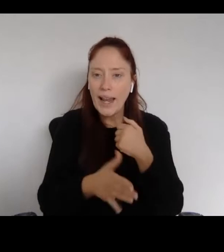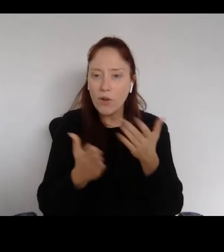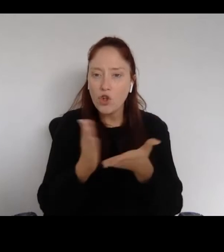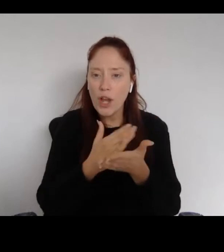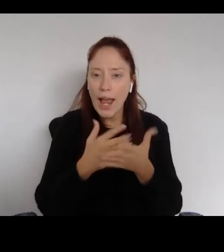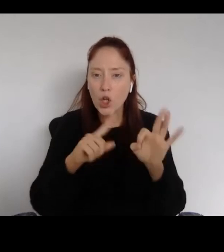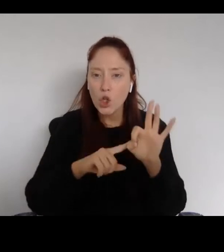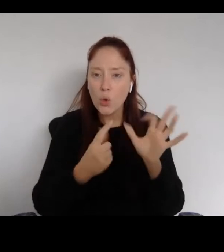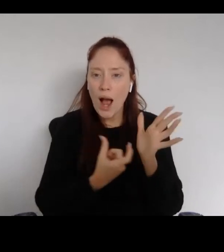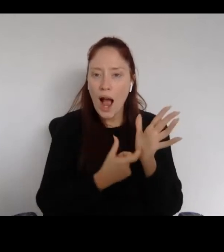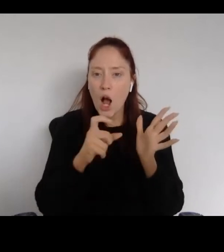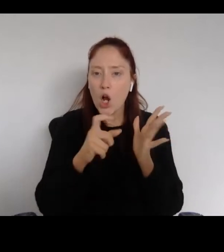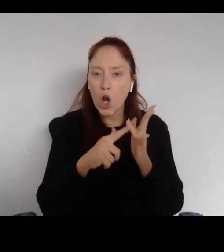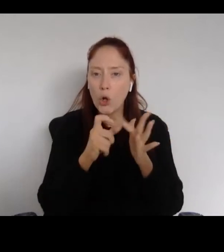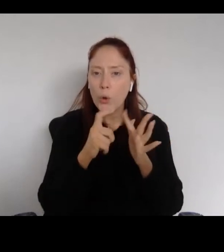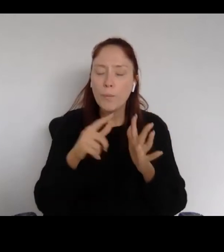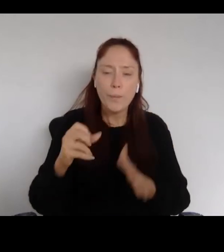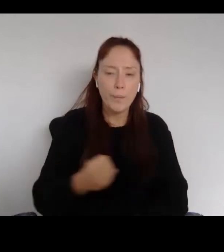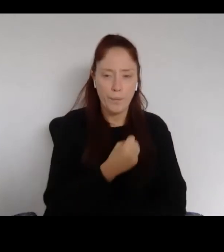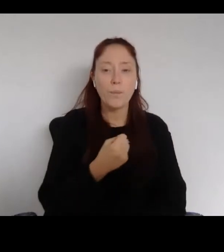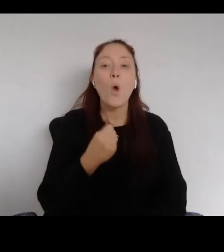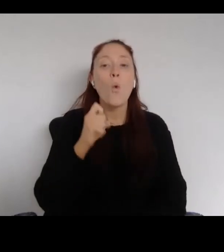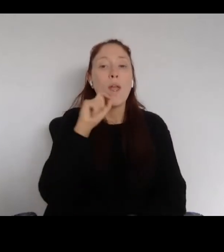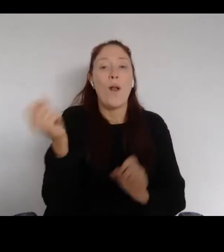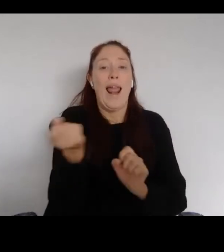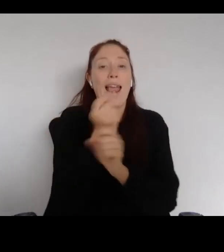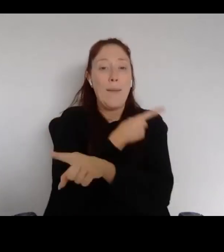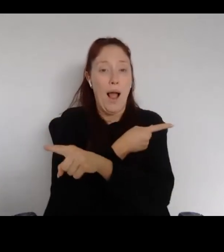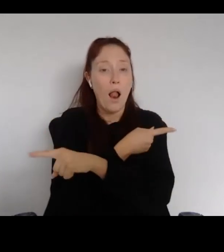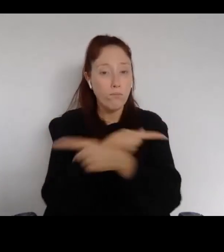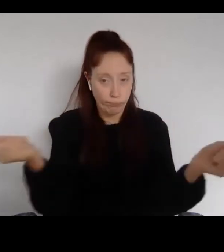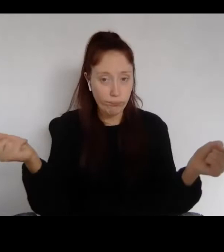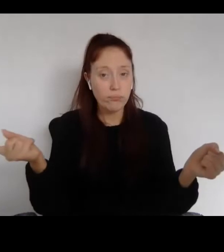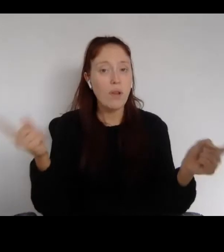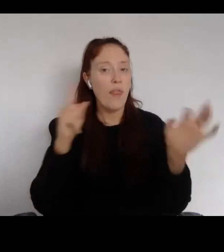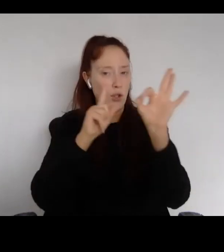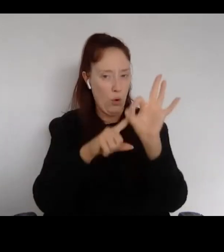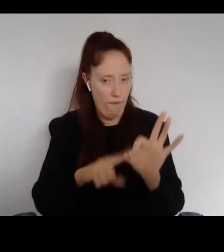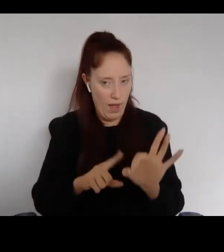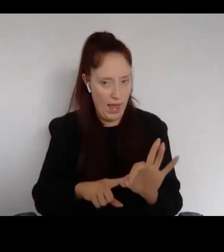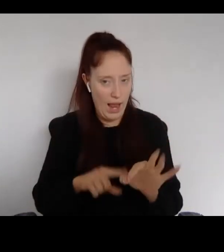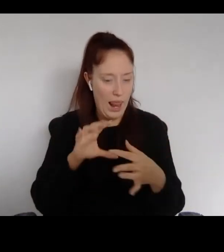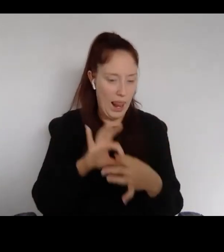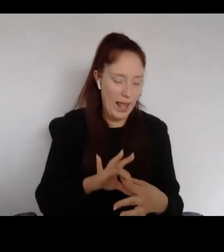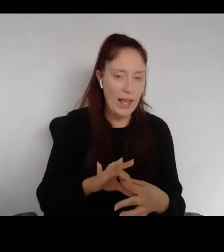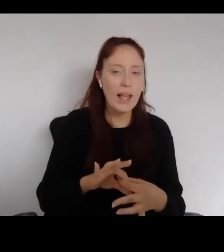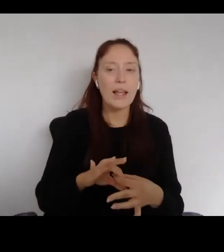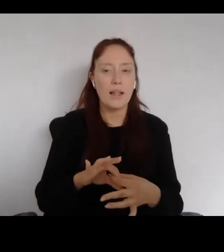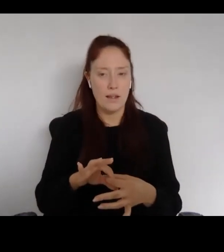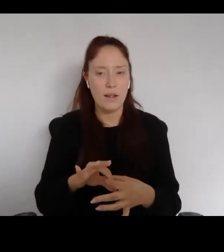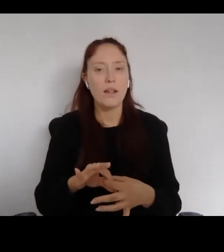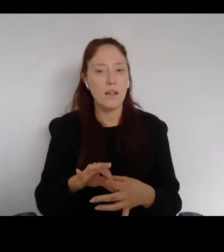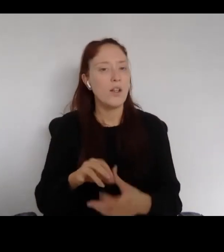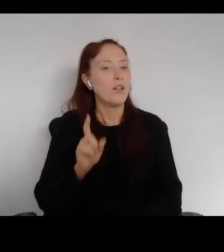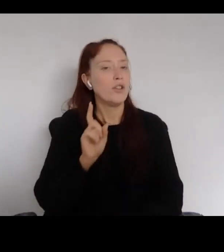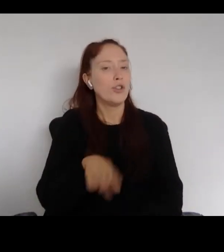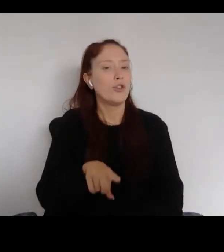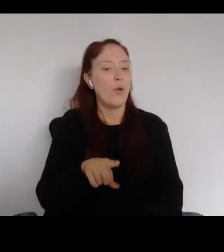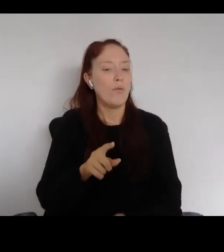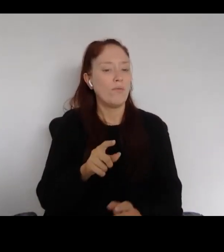but we will circulate the survey and you can use the link that has now appeared in the chat.